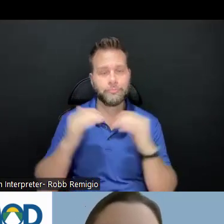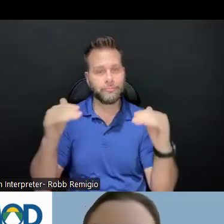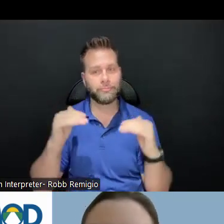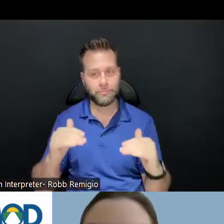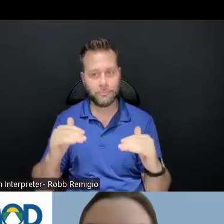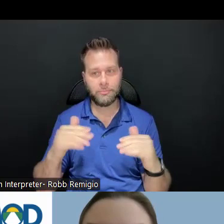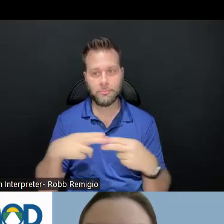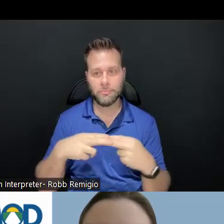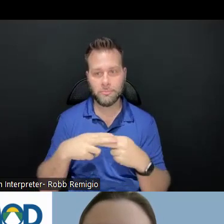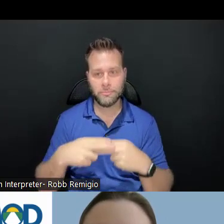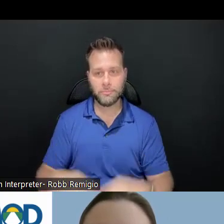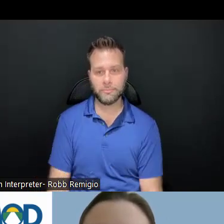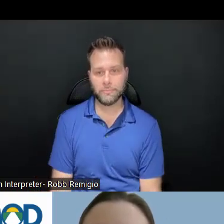Feel free to contact us with